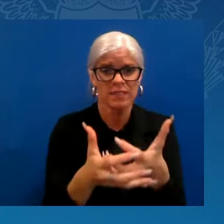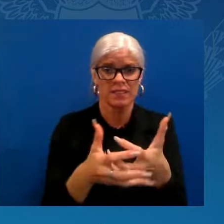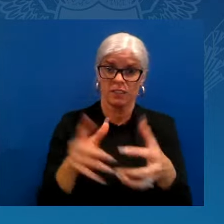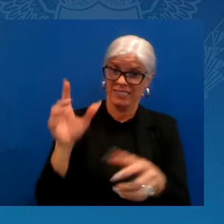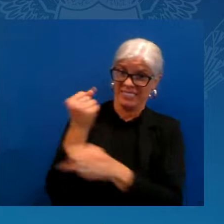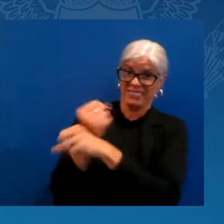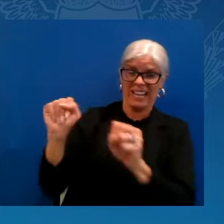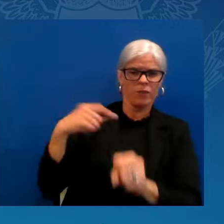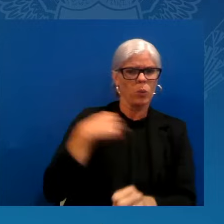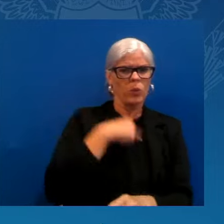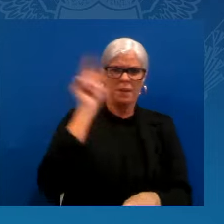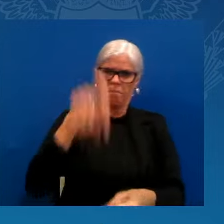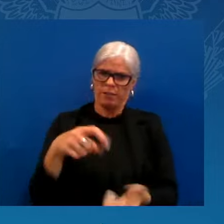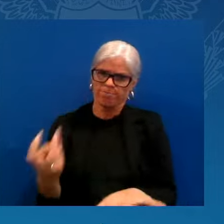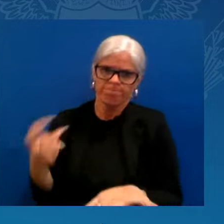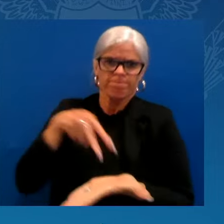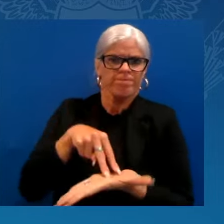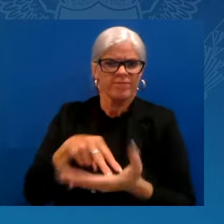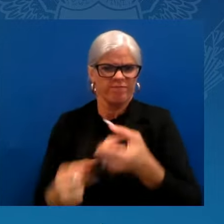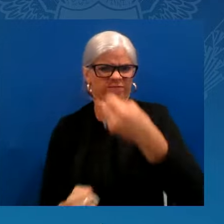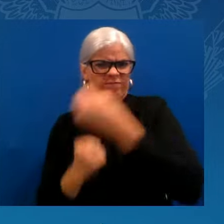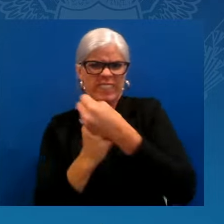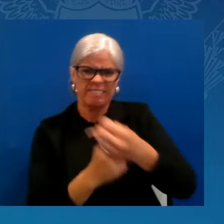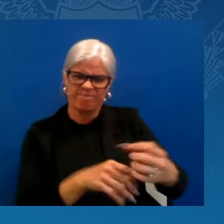wherever and whenever we see it.